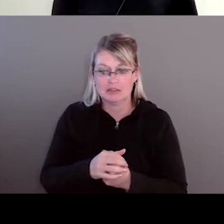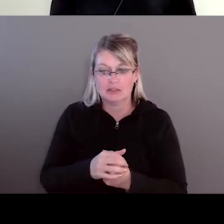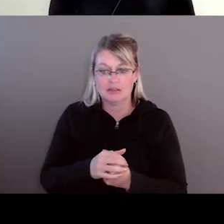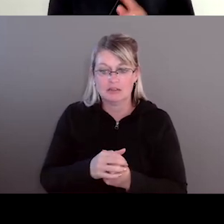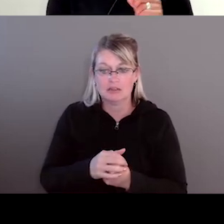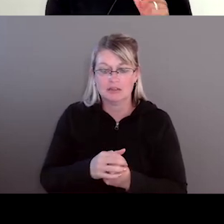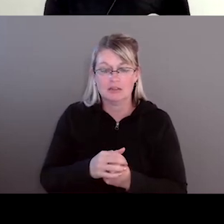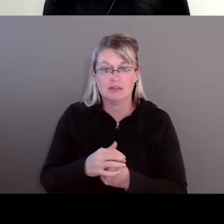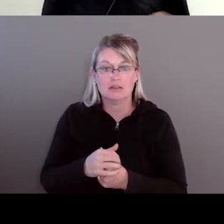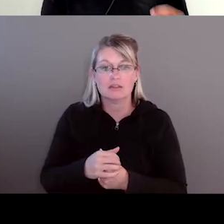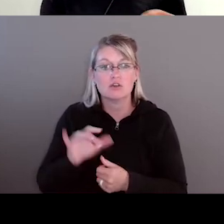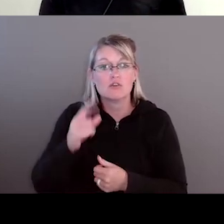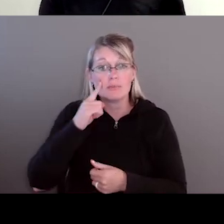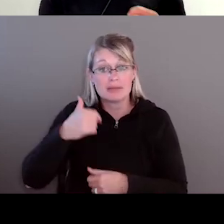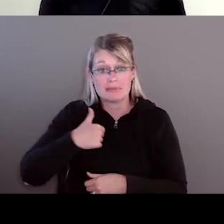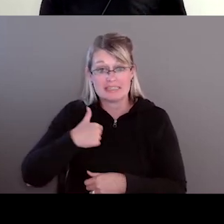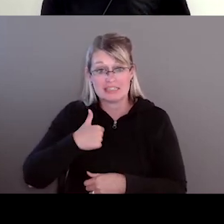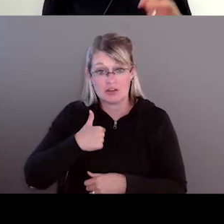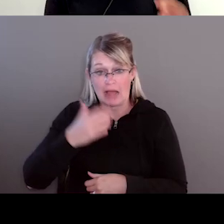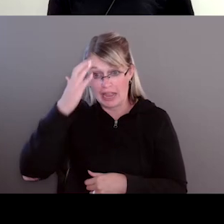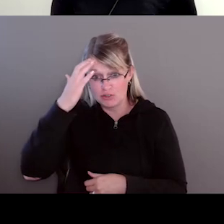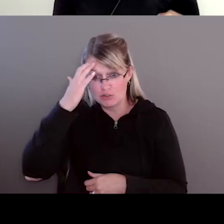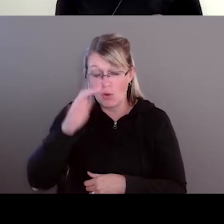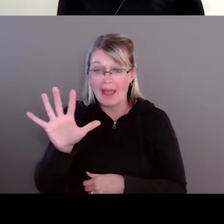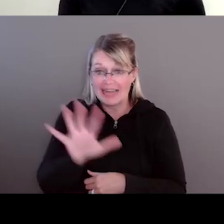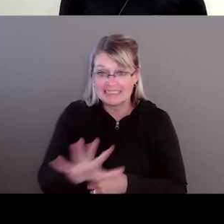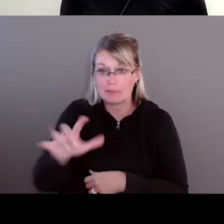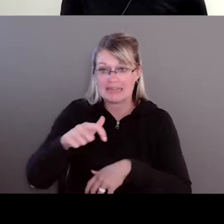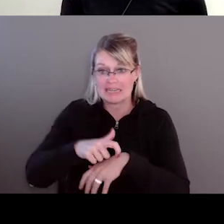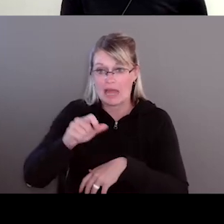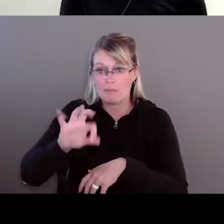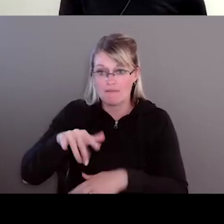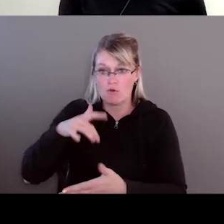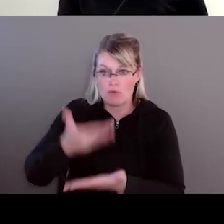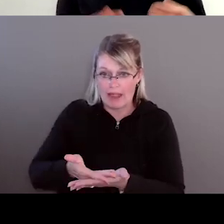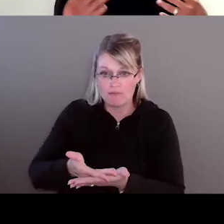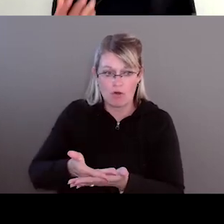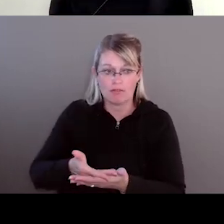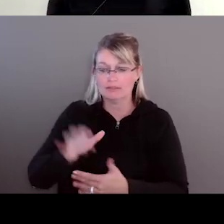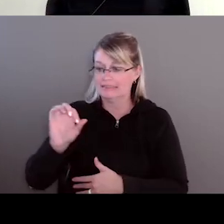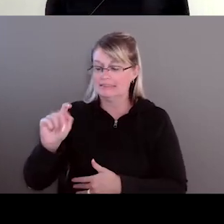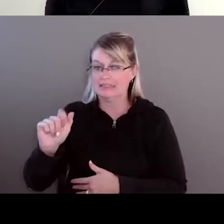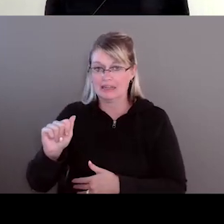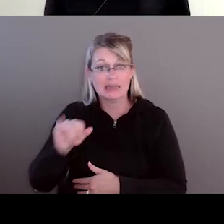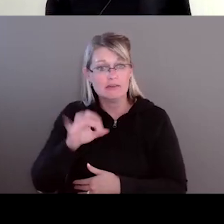myself who knew ETA stood for estimated time of arrival. When you say estimated time of arrival